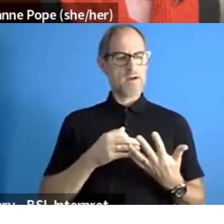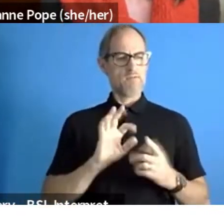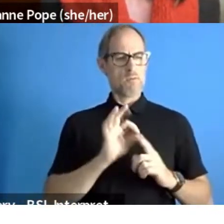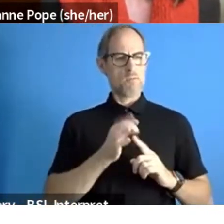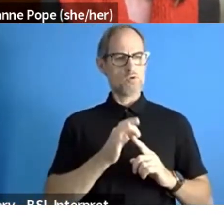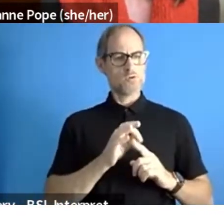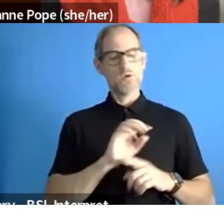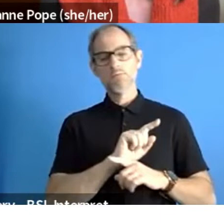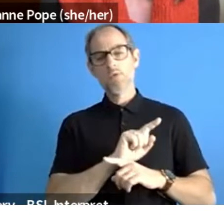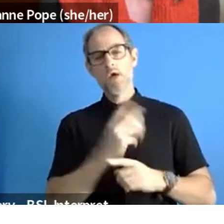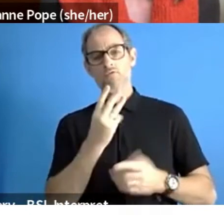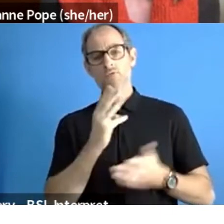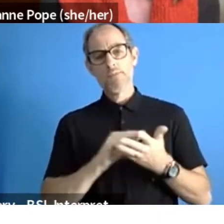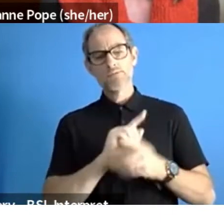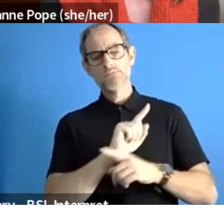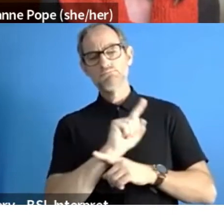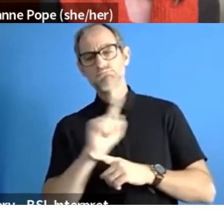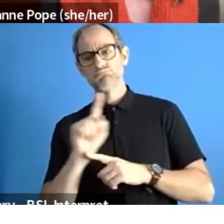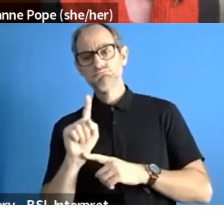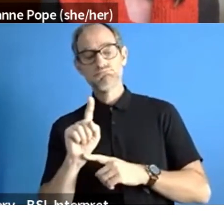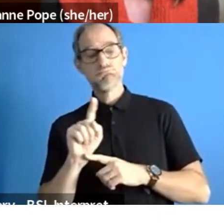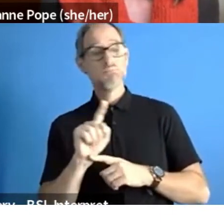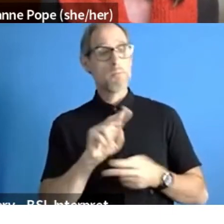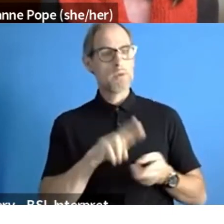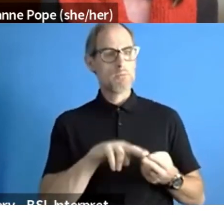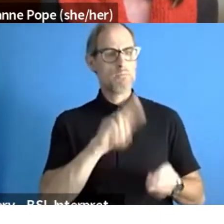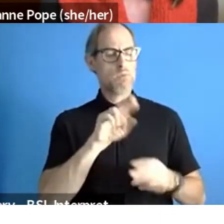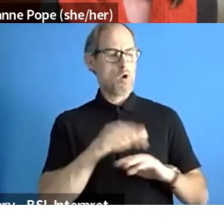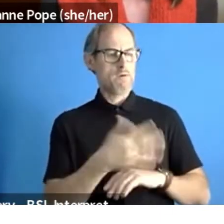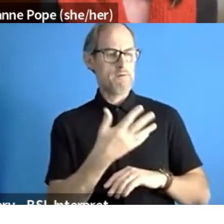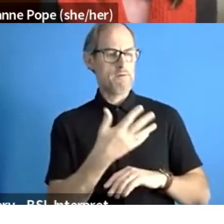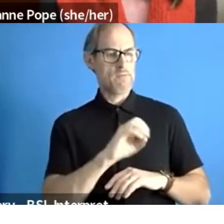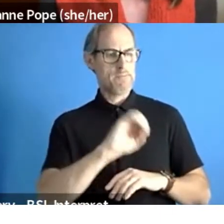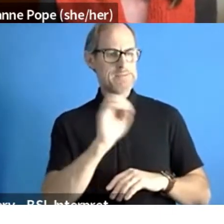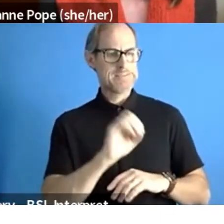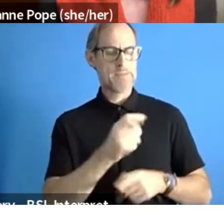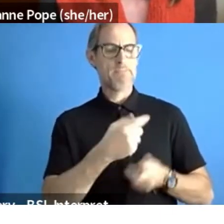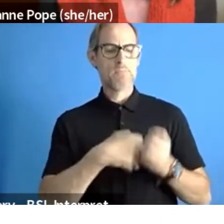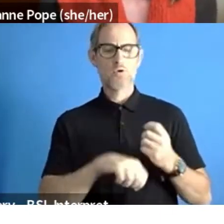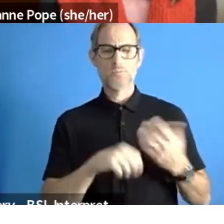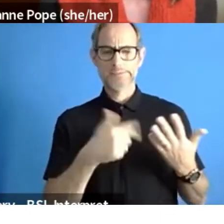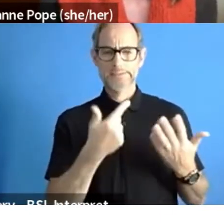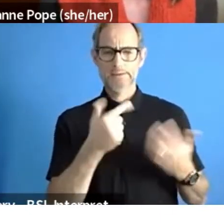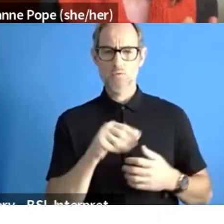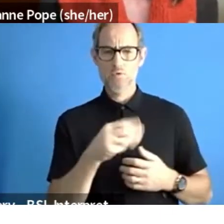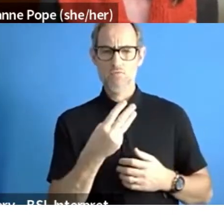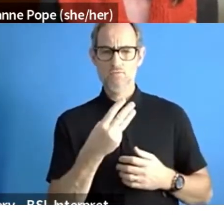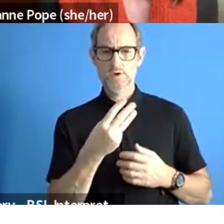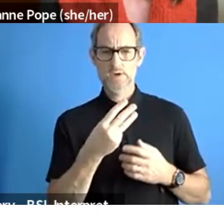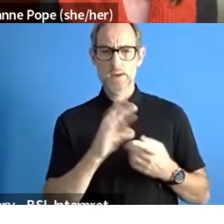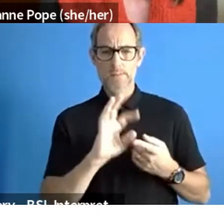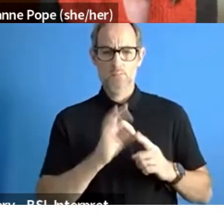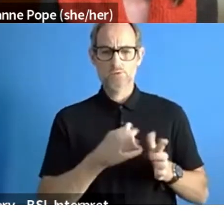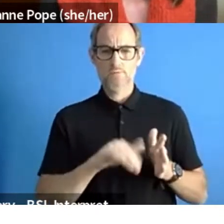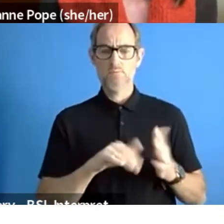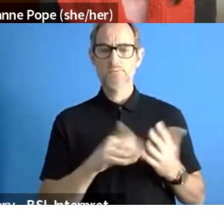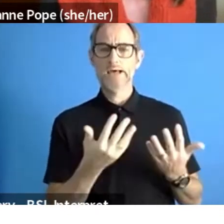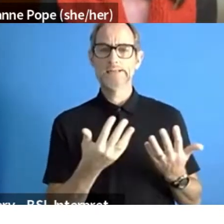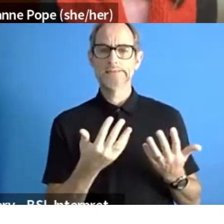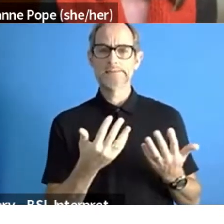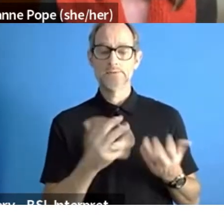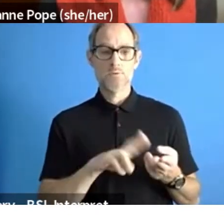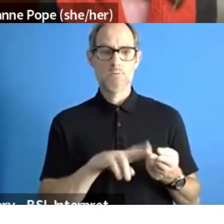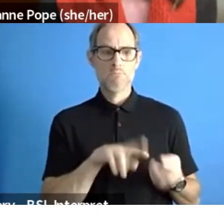nearly 50% to 7.3 out of 10 which really knocked our socks off, to be